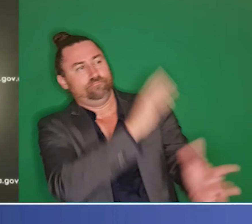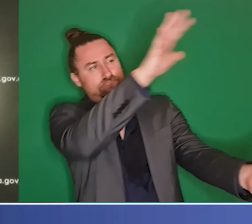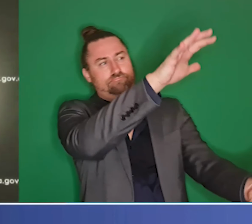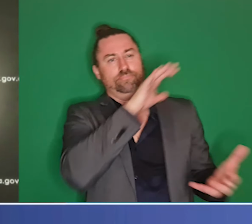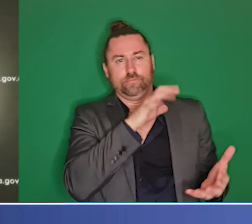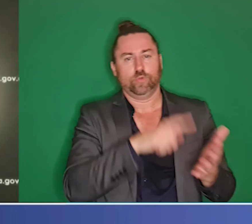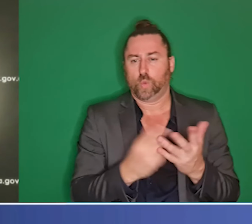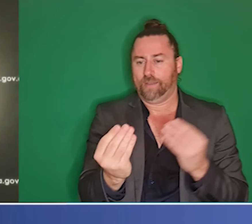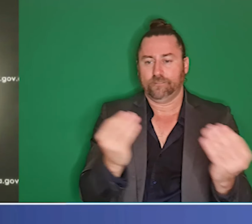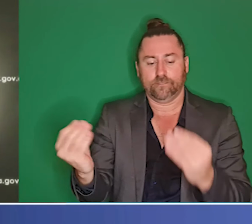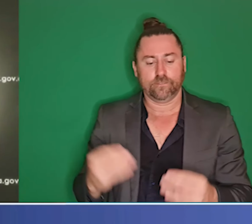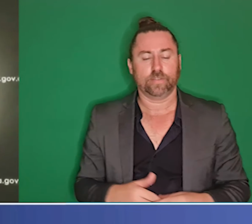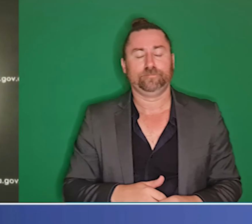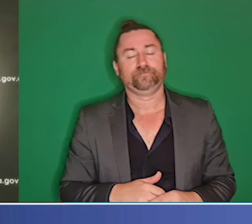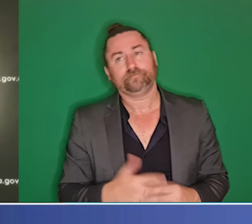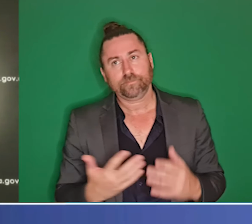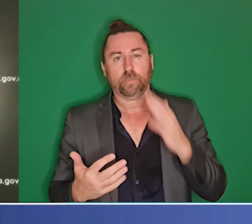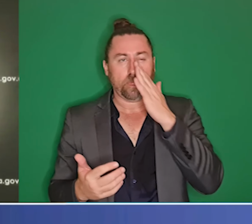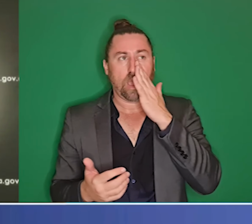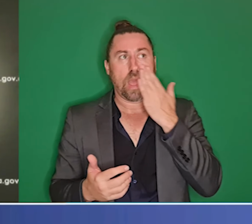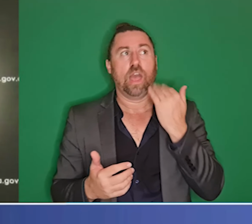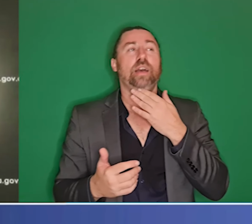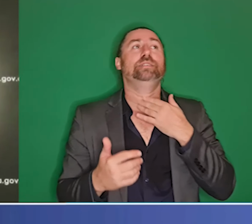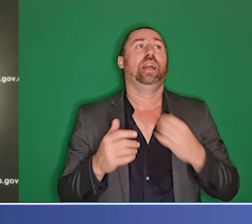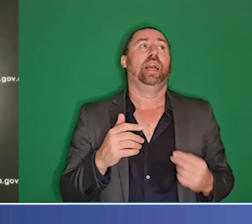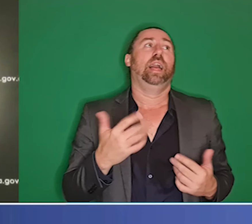It's a legitimate question to understand what that ALP policy means,